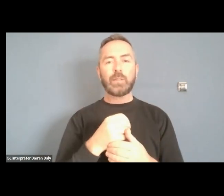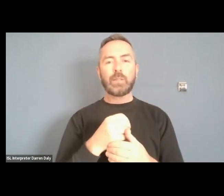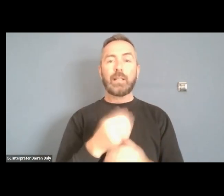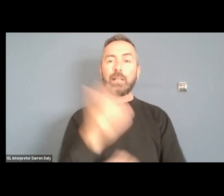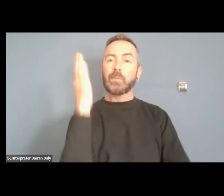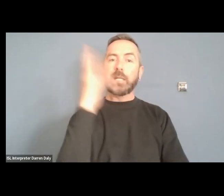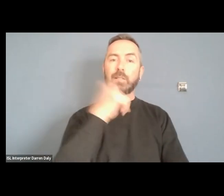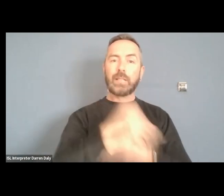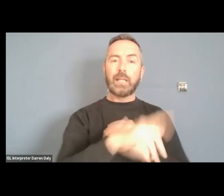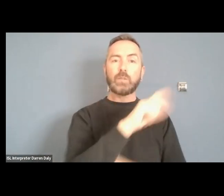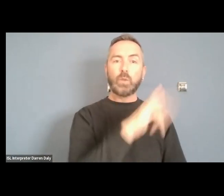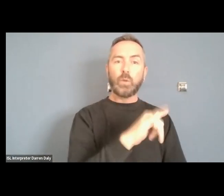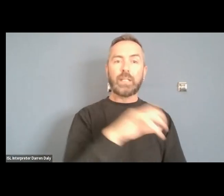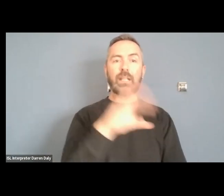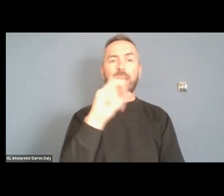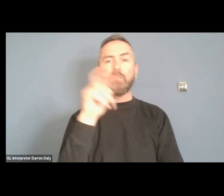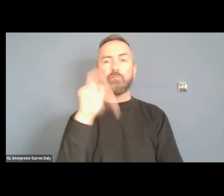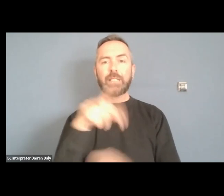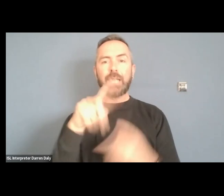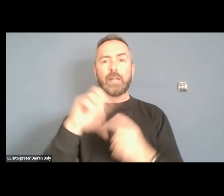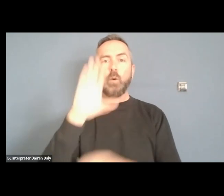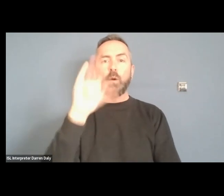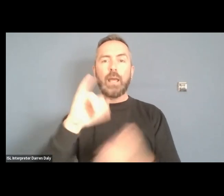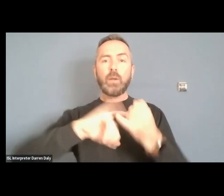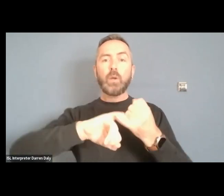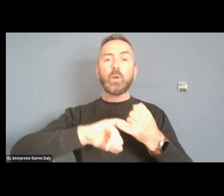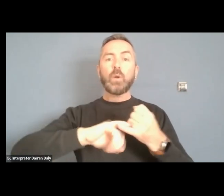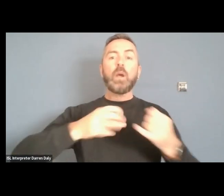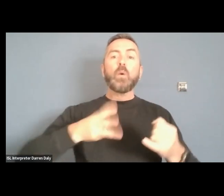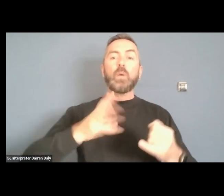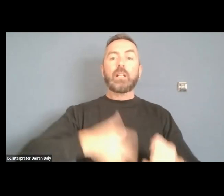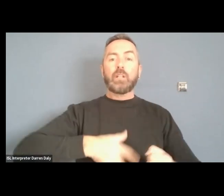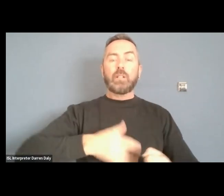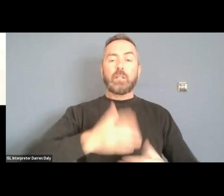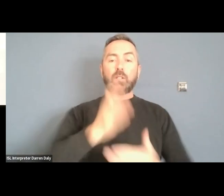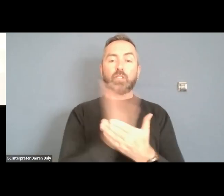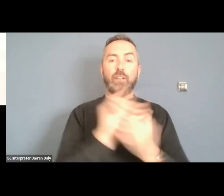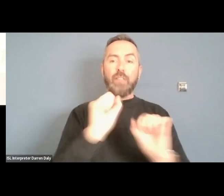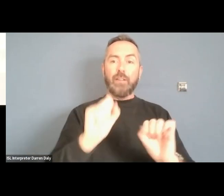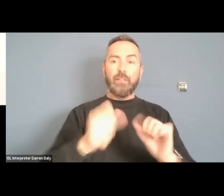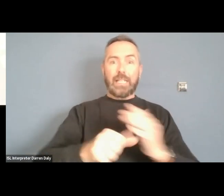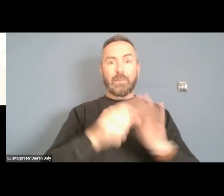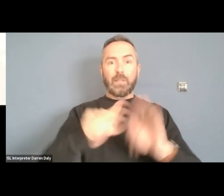Tony, Catherine and Orla who will share their experiences with us. Thank you very much.